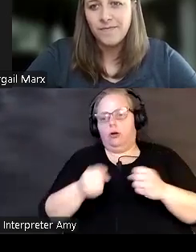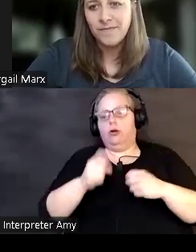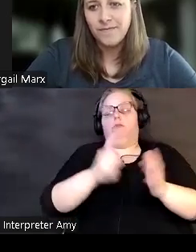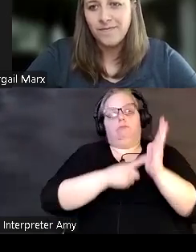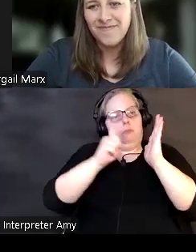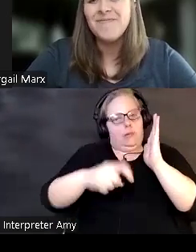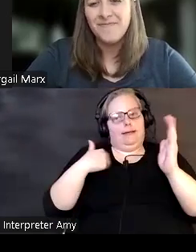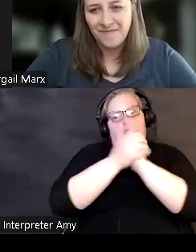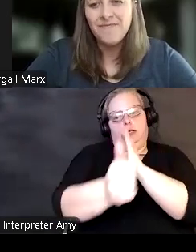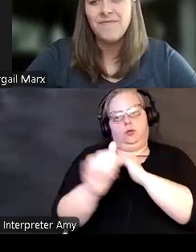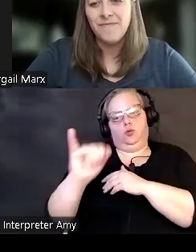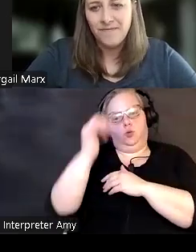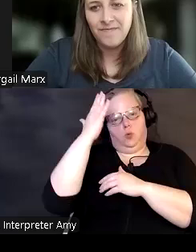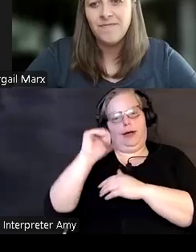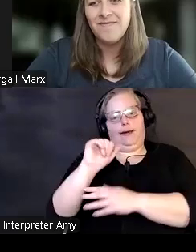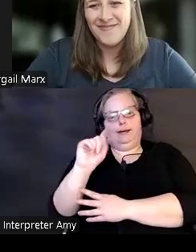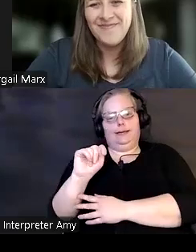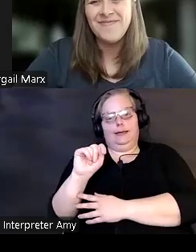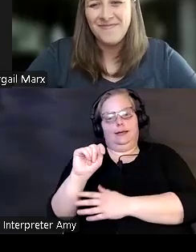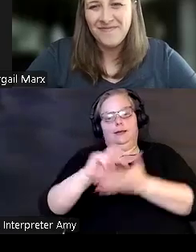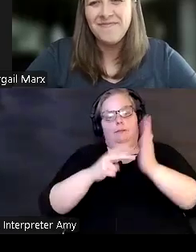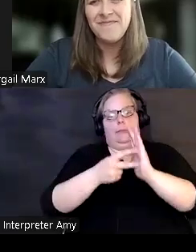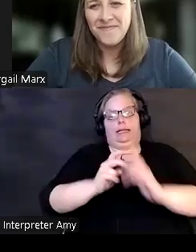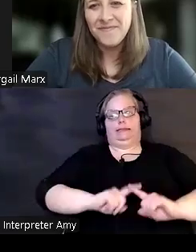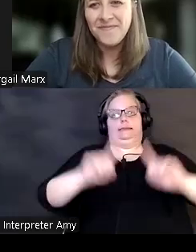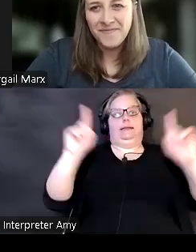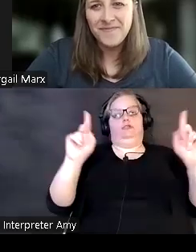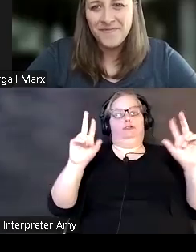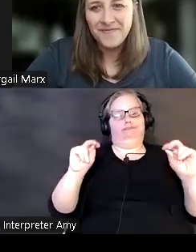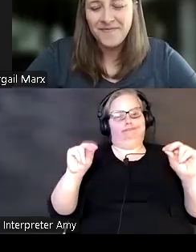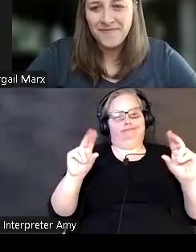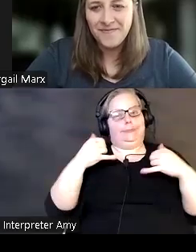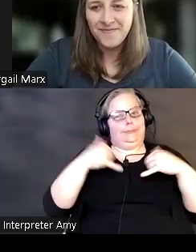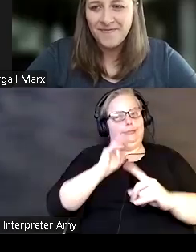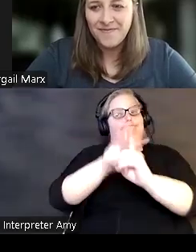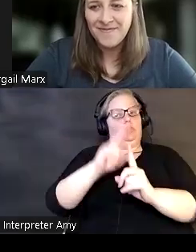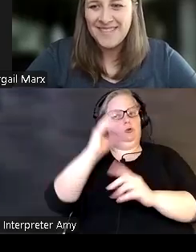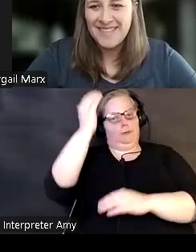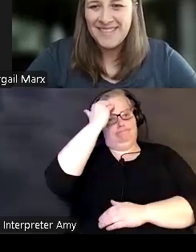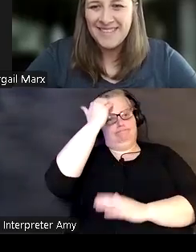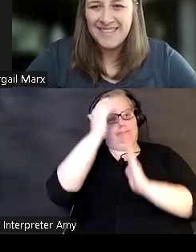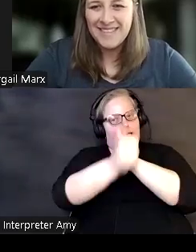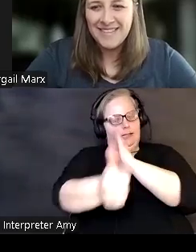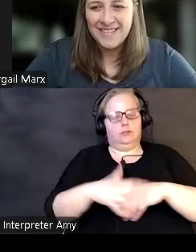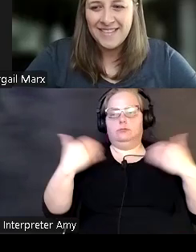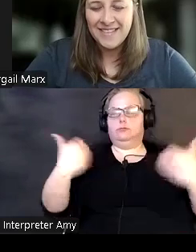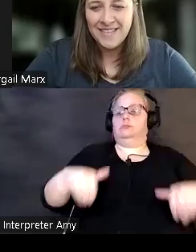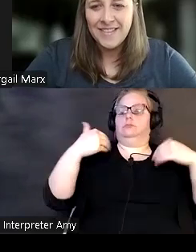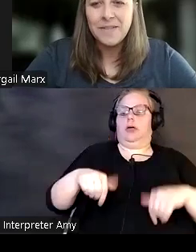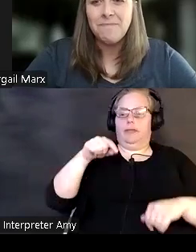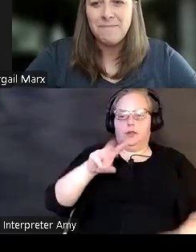technology doesn't make it any different. Wow, this webinar was fantastic!